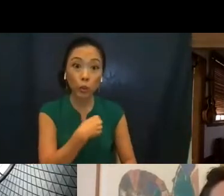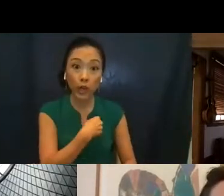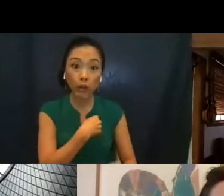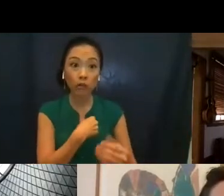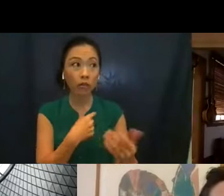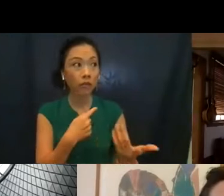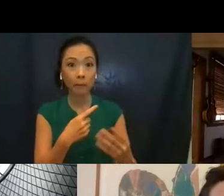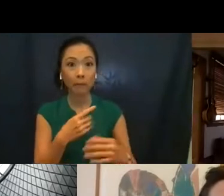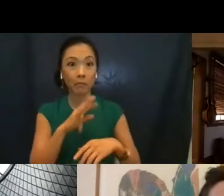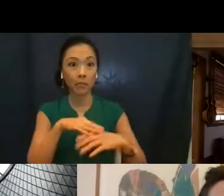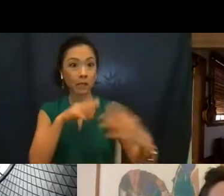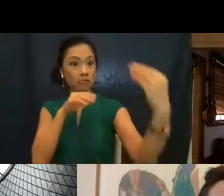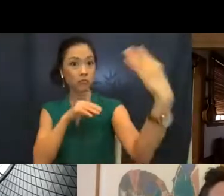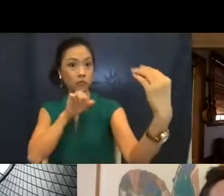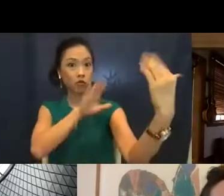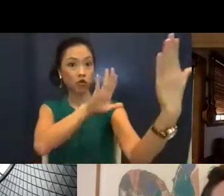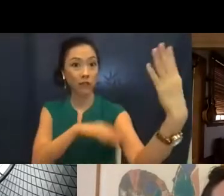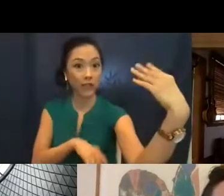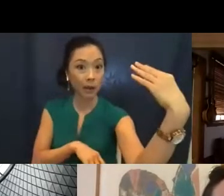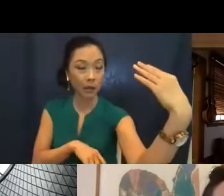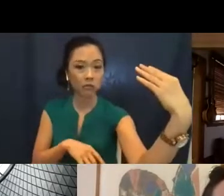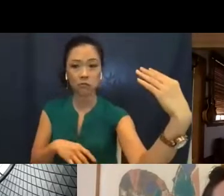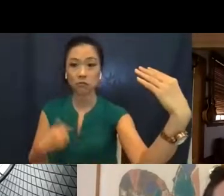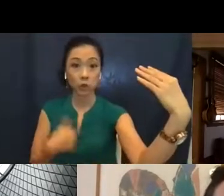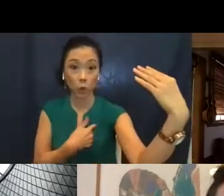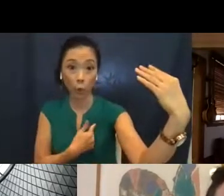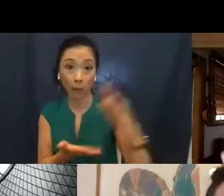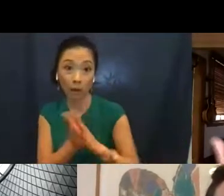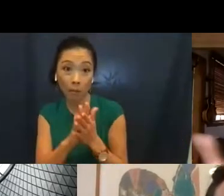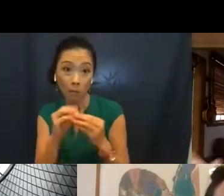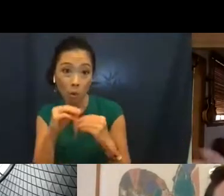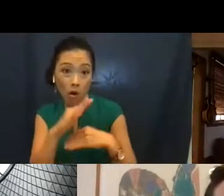that, right, we get more comfortable on it. Part of me feels, I don't know, we're all